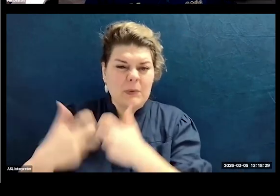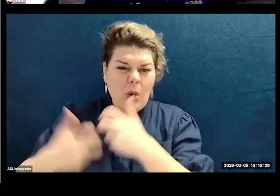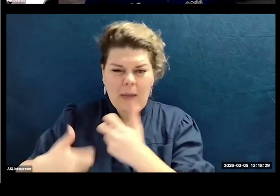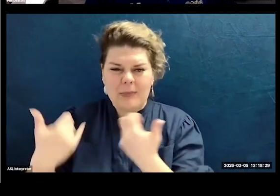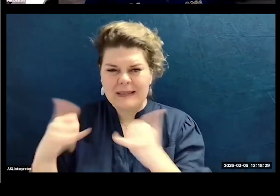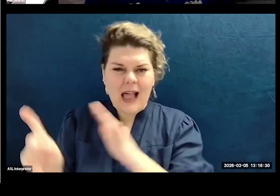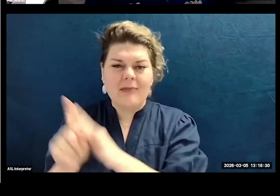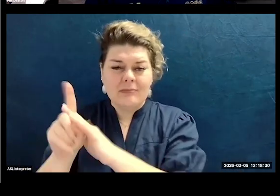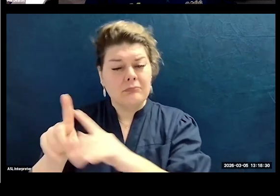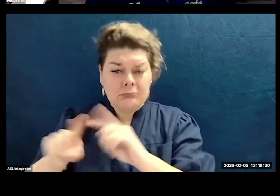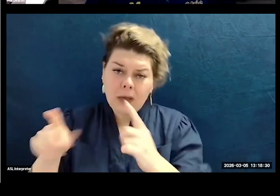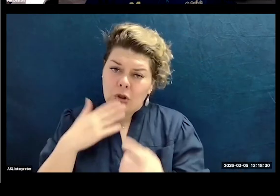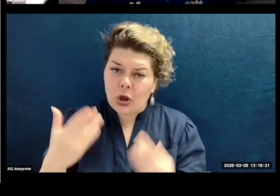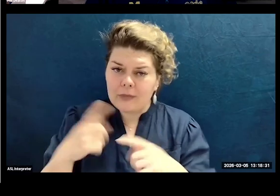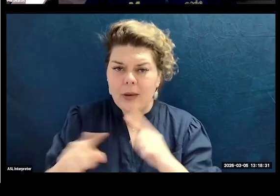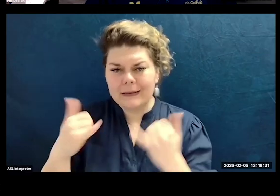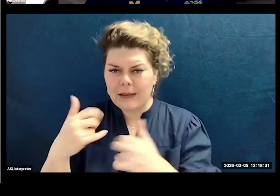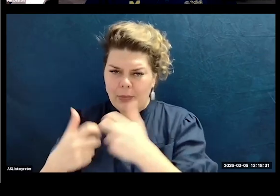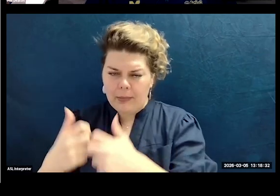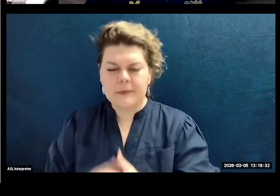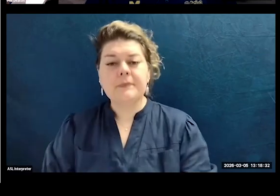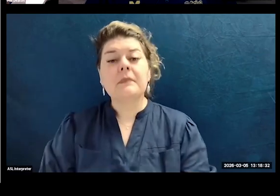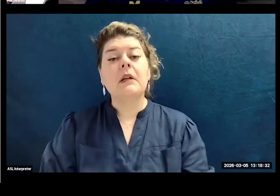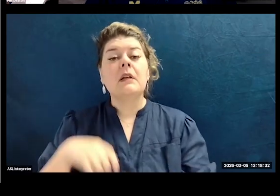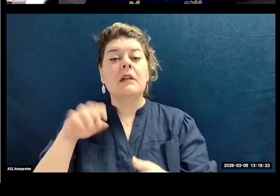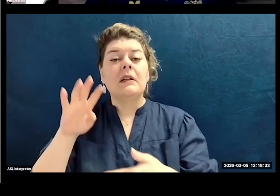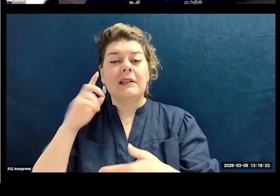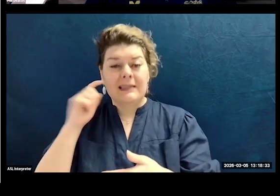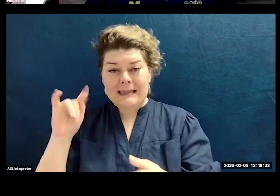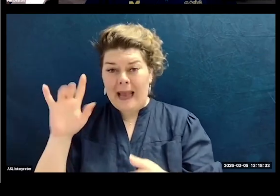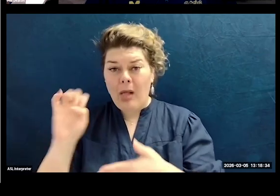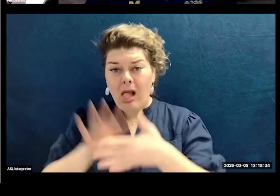So, we do see issues with tables. In our recent testing, we found that auto-tagging